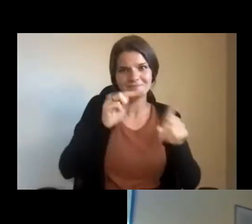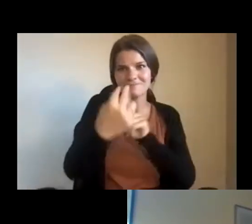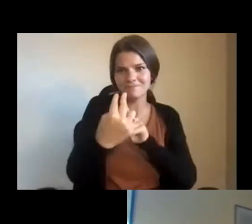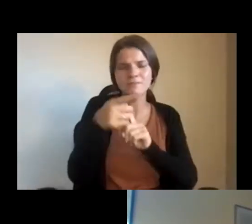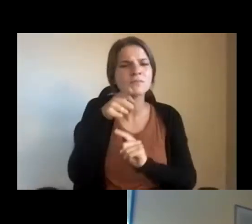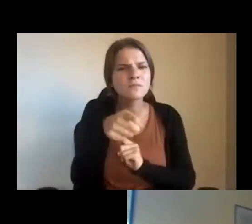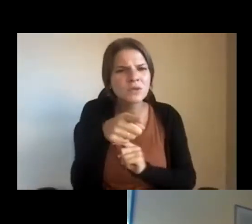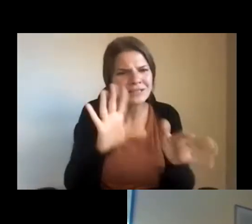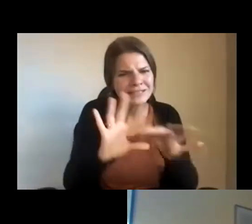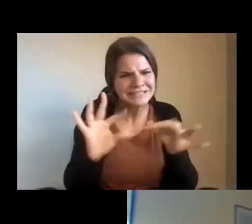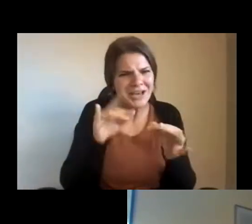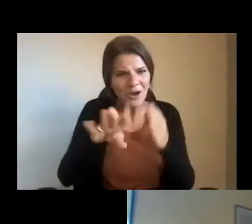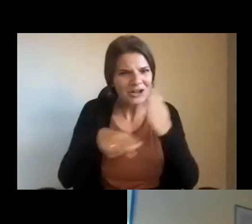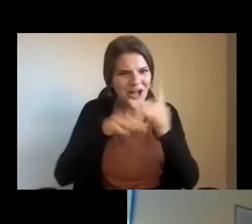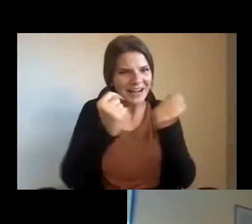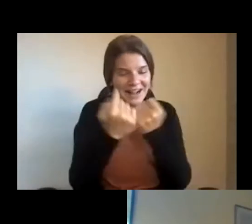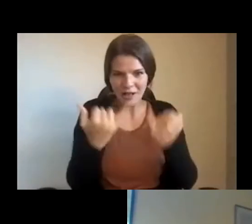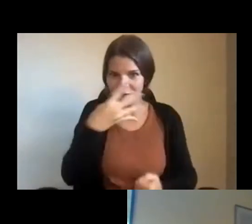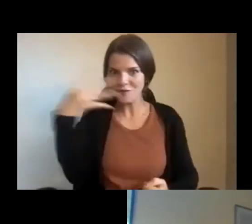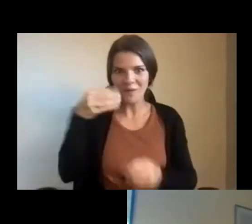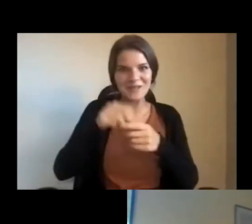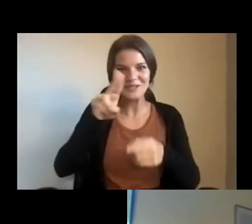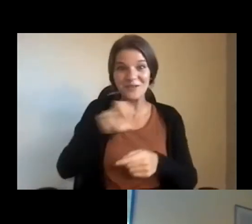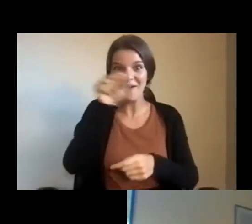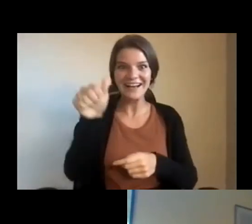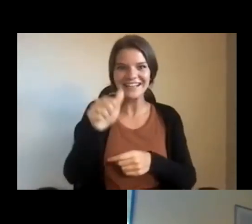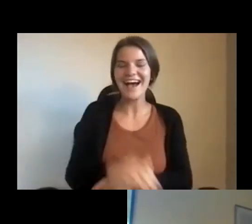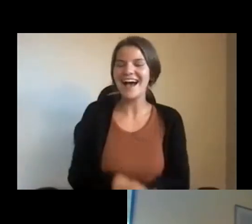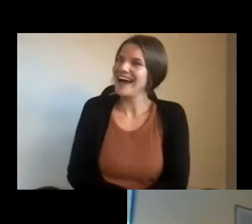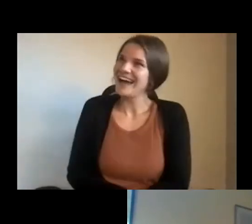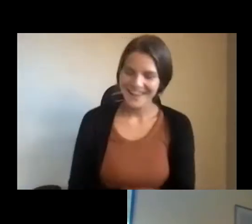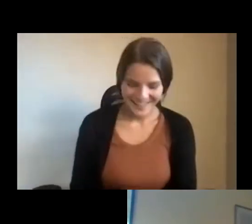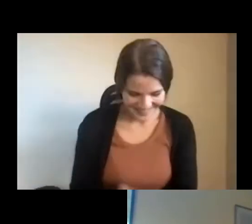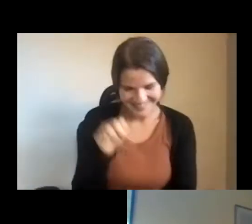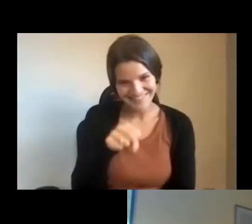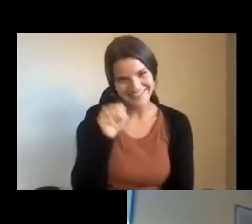the nation your soccer team is that what I've heard most recently? Shameless shameless plug I'll take it.